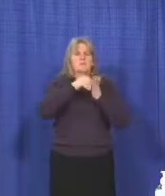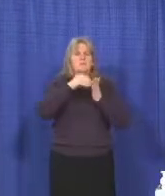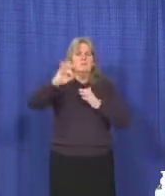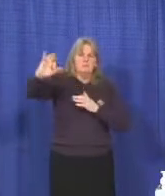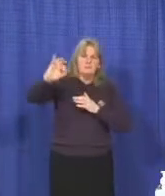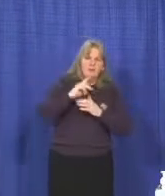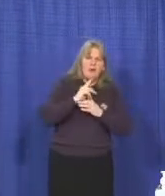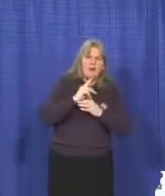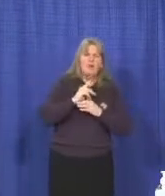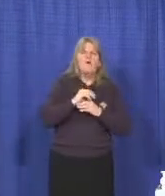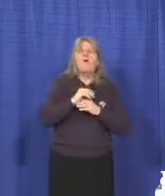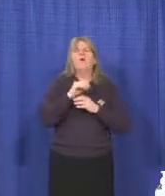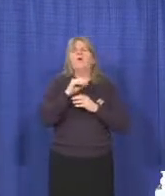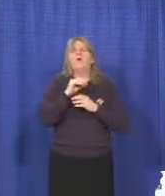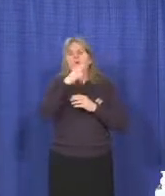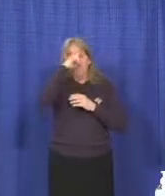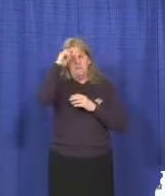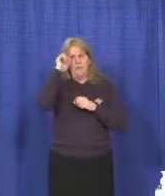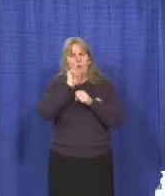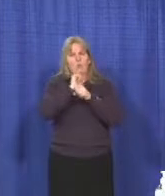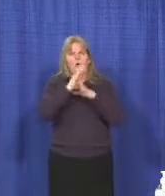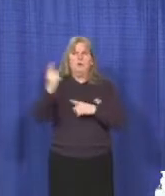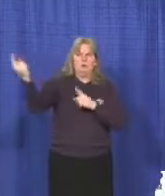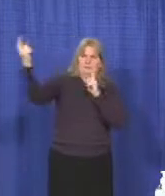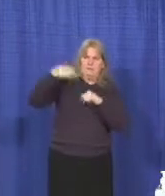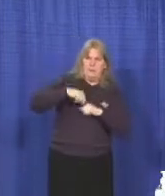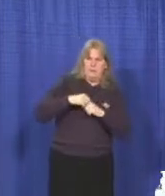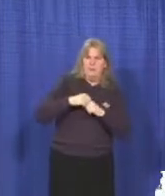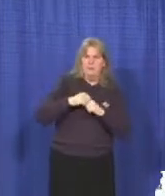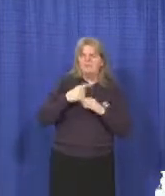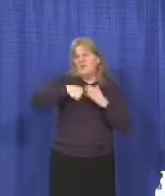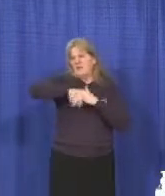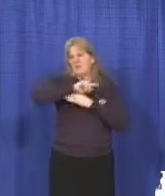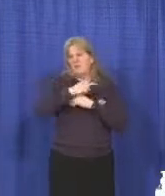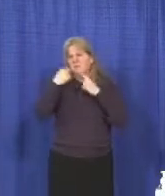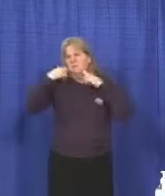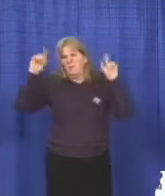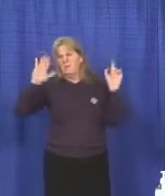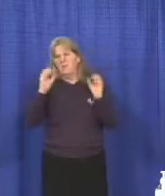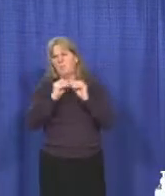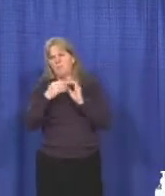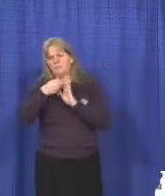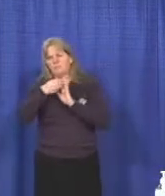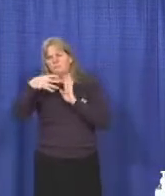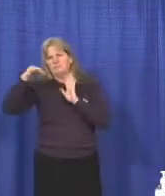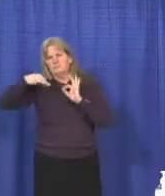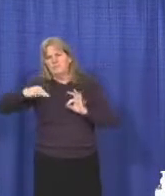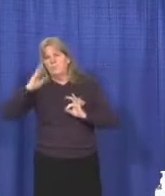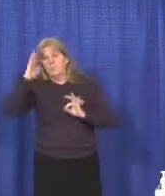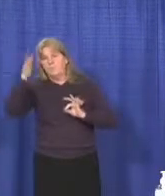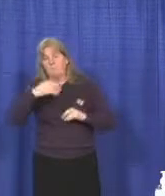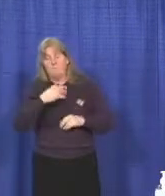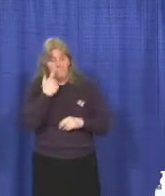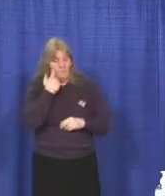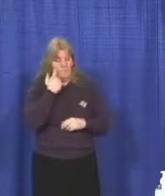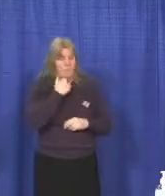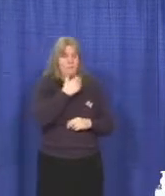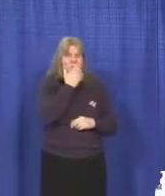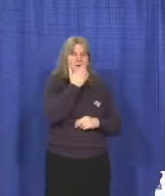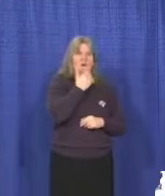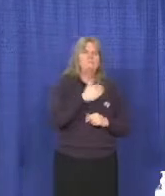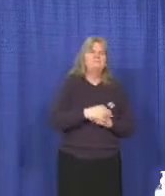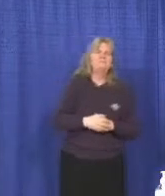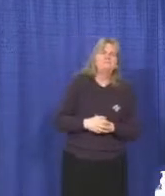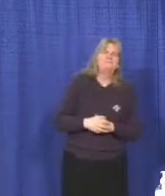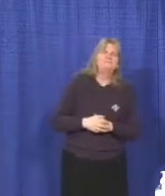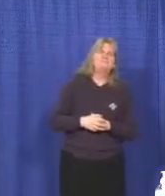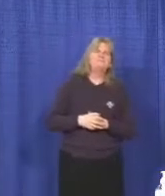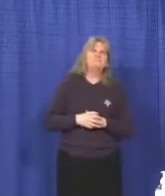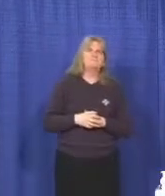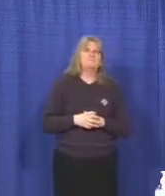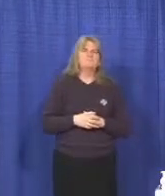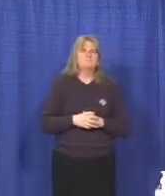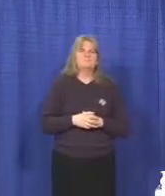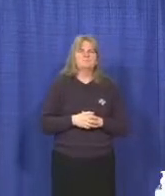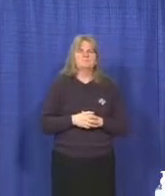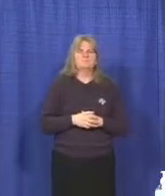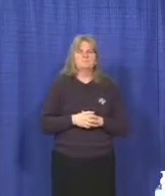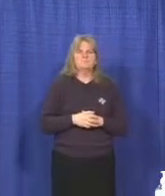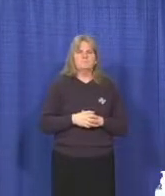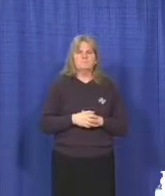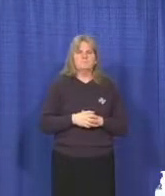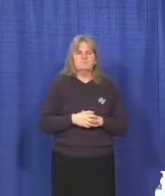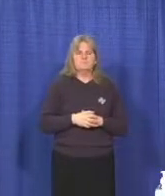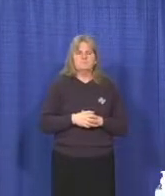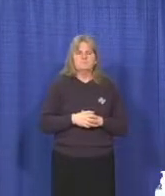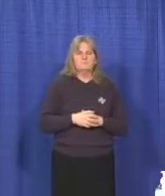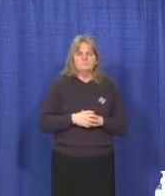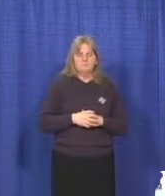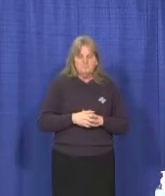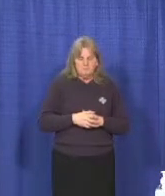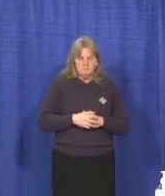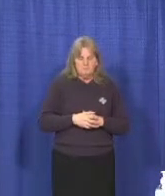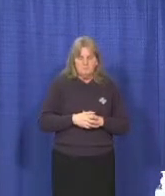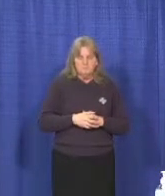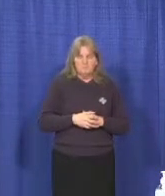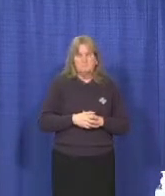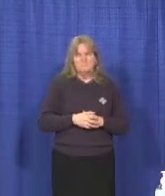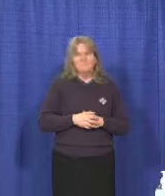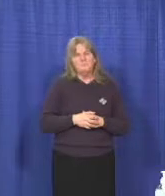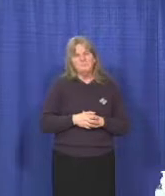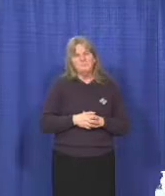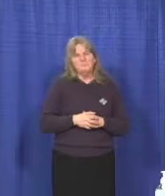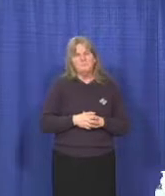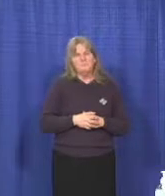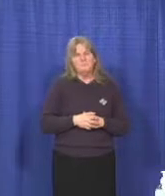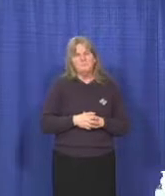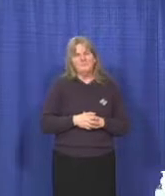and incoming seasonal workers.